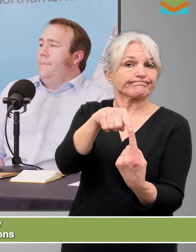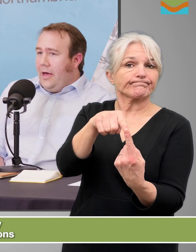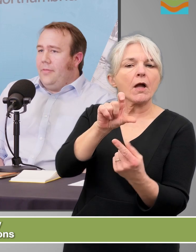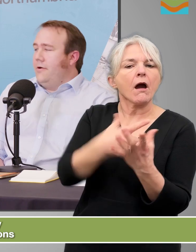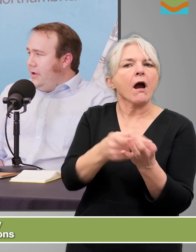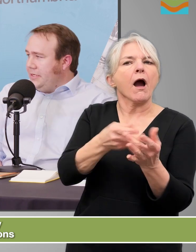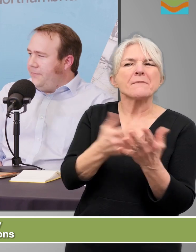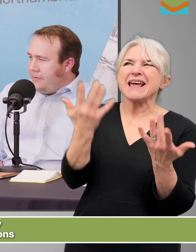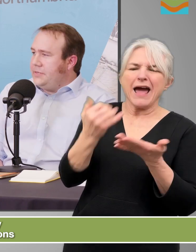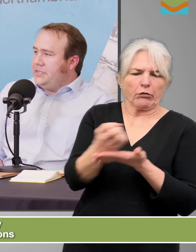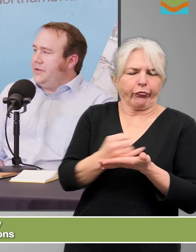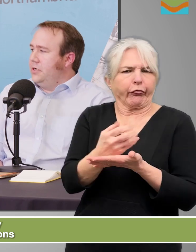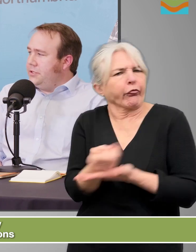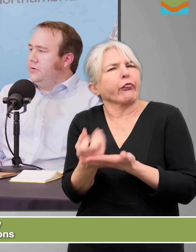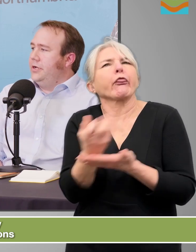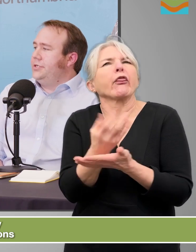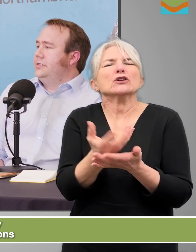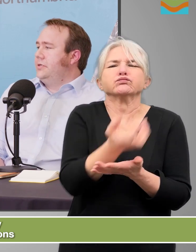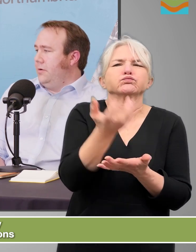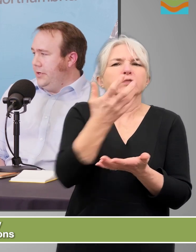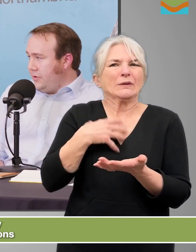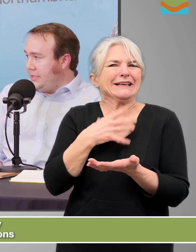But there are these very specific geological questions that we're trying to help